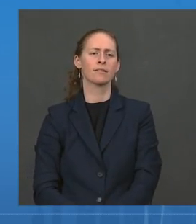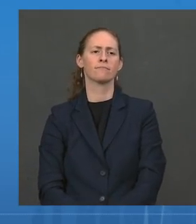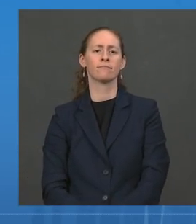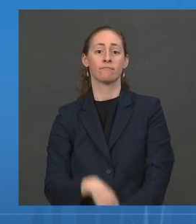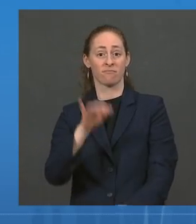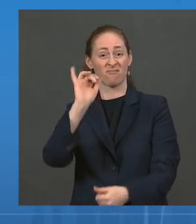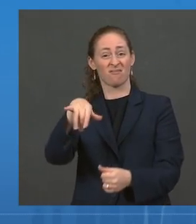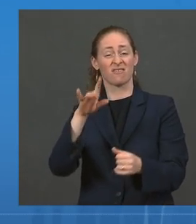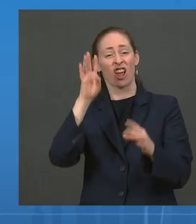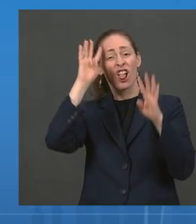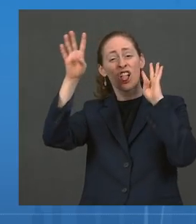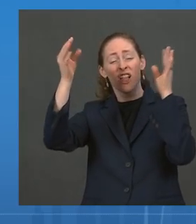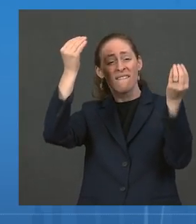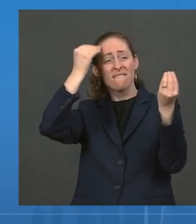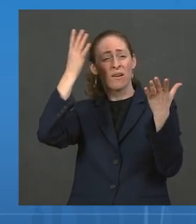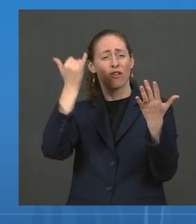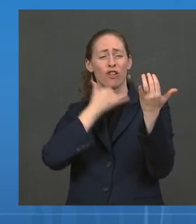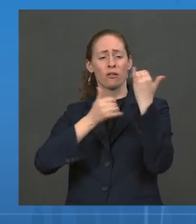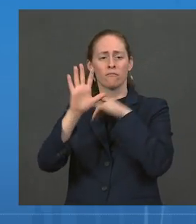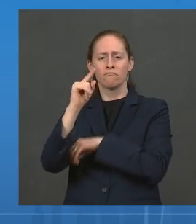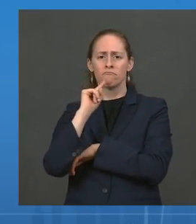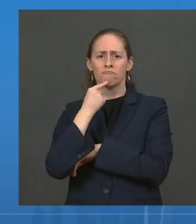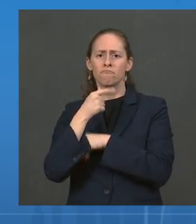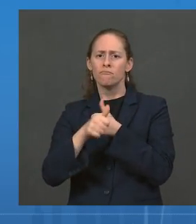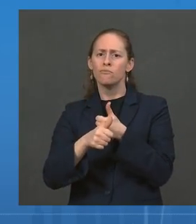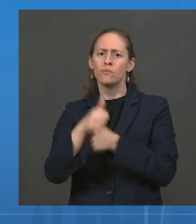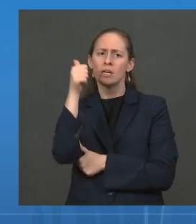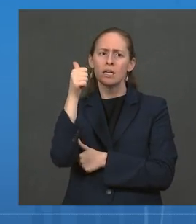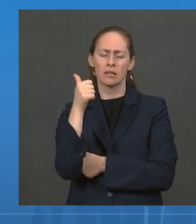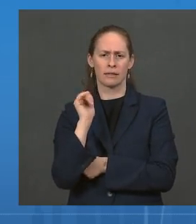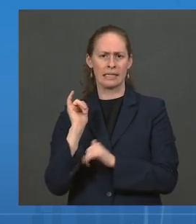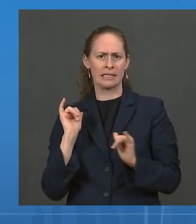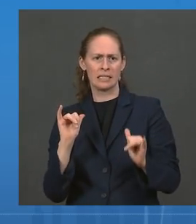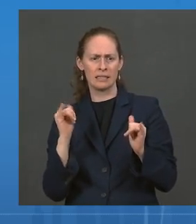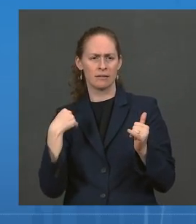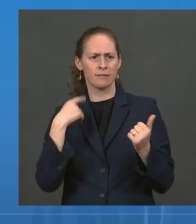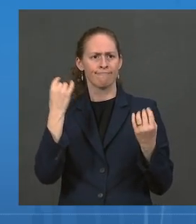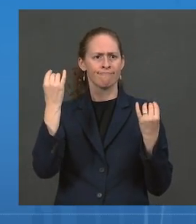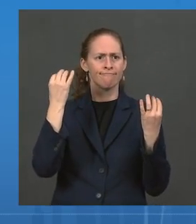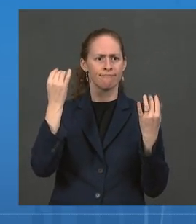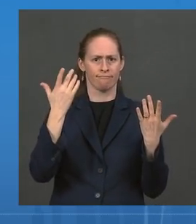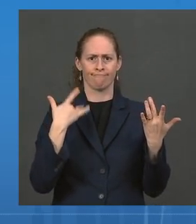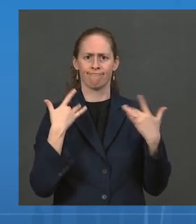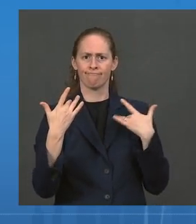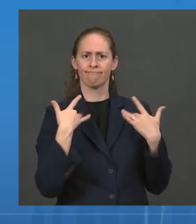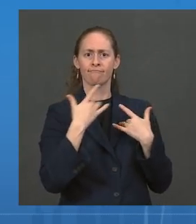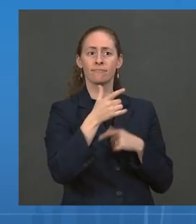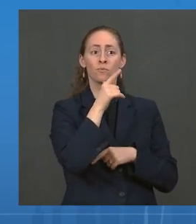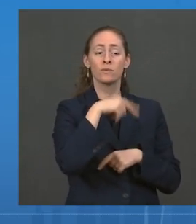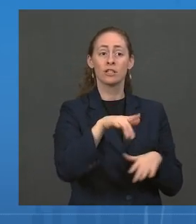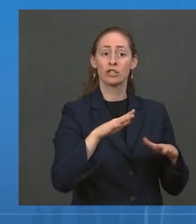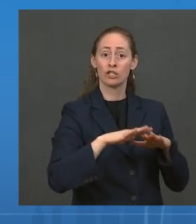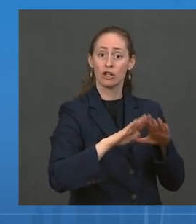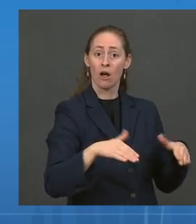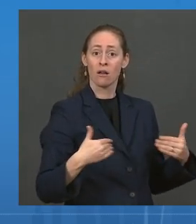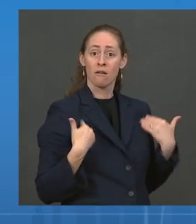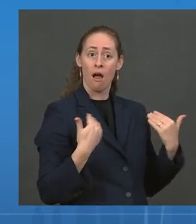With new milestones like vaccines for kids ages 5 through 11, we're seeing new waves of misinformation hitting the inboxes of parents